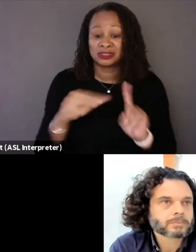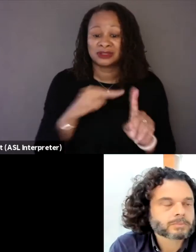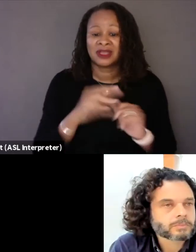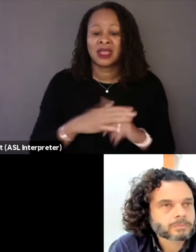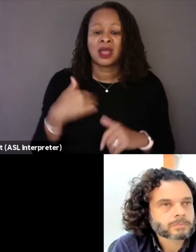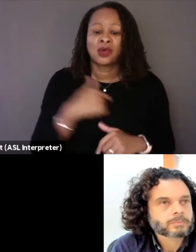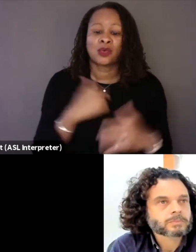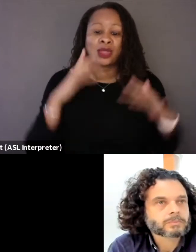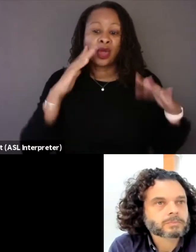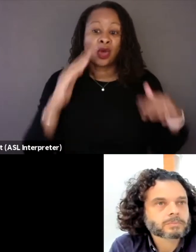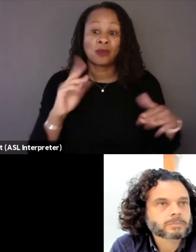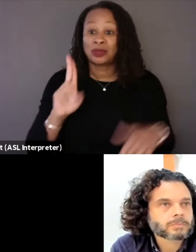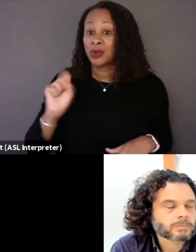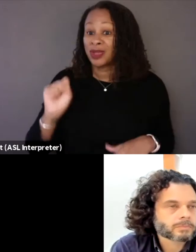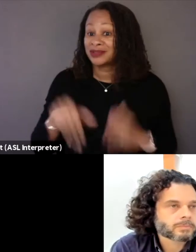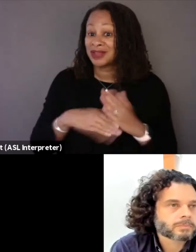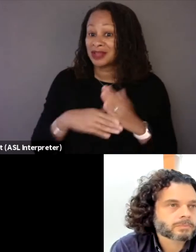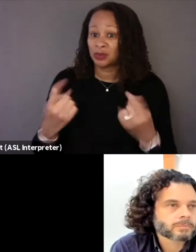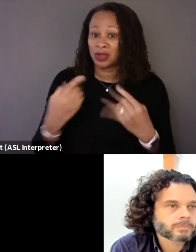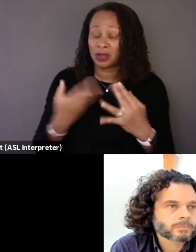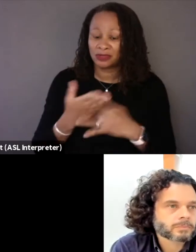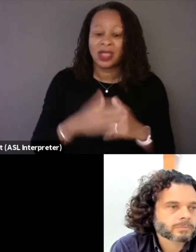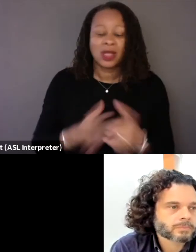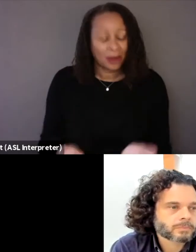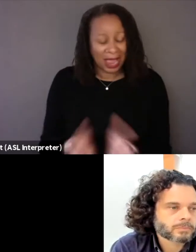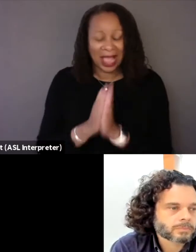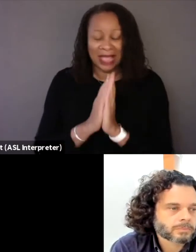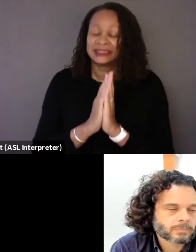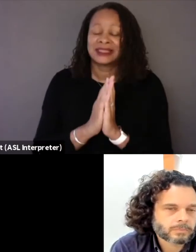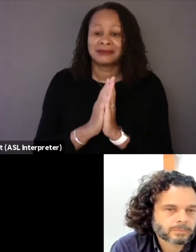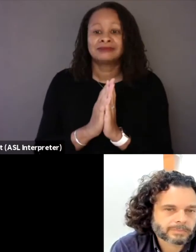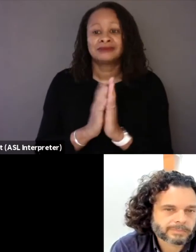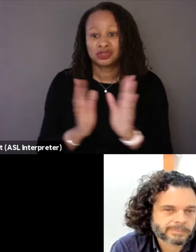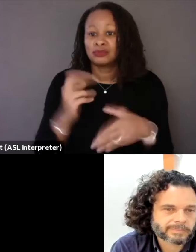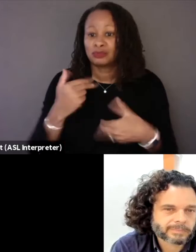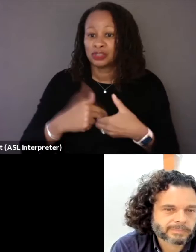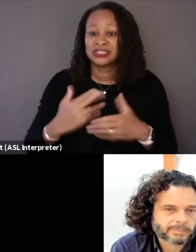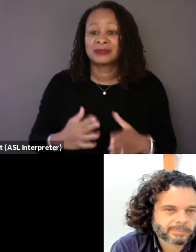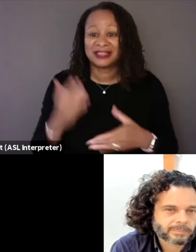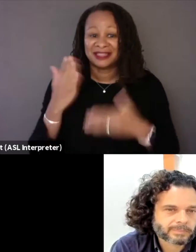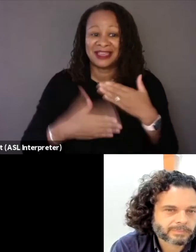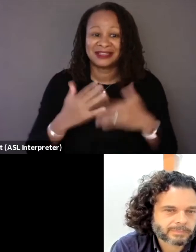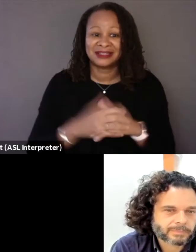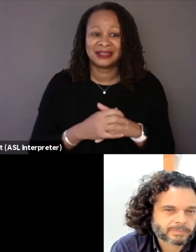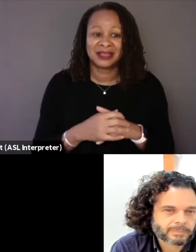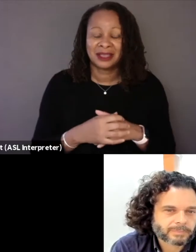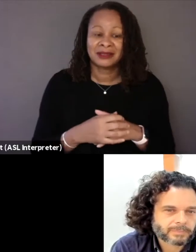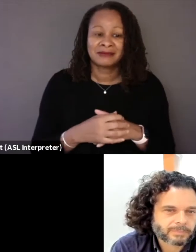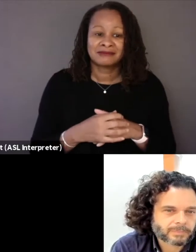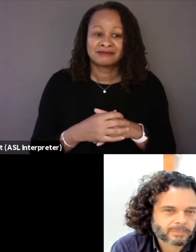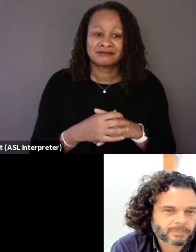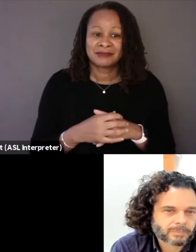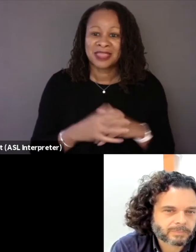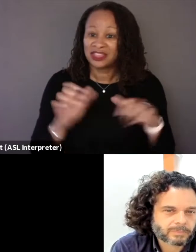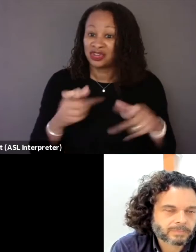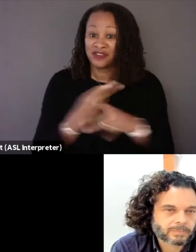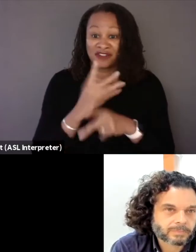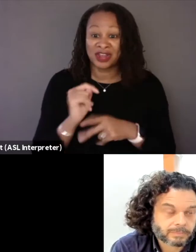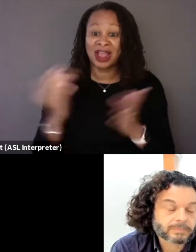U.S. soccer would have come through and we did ask them to participate again at the end. And so out of sheer necessity you had to like, figure it all out all over again, you know?